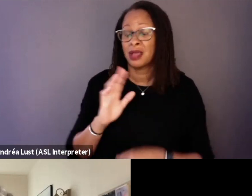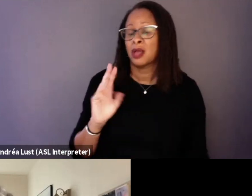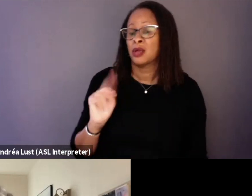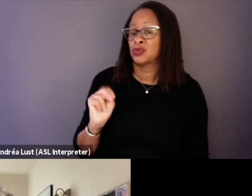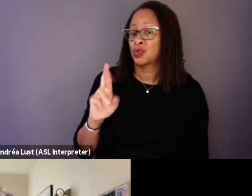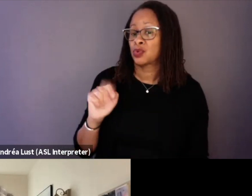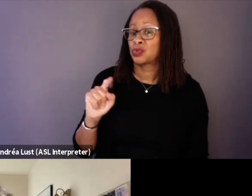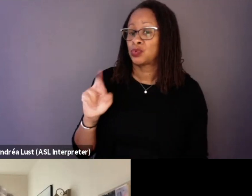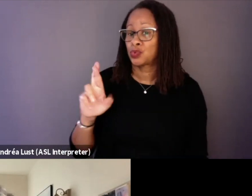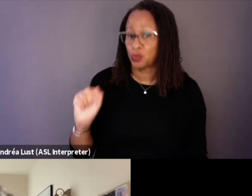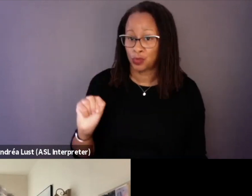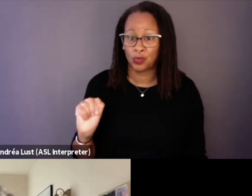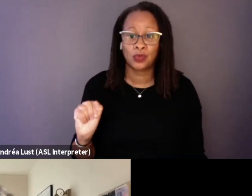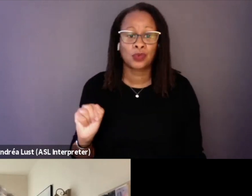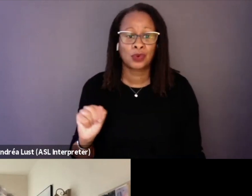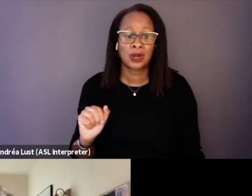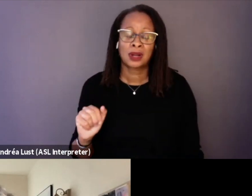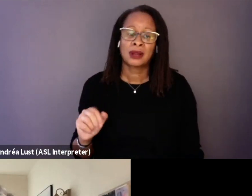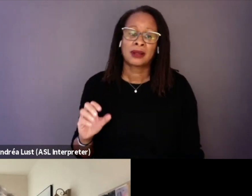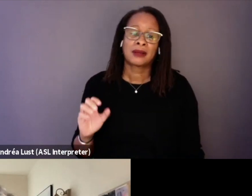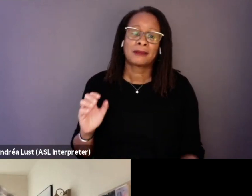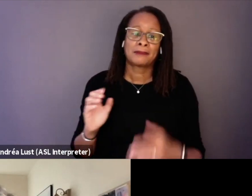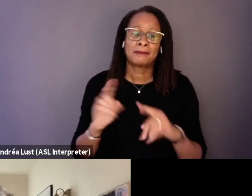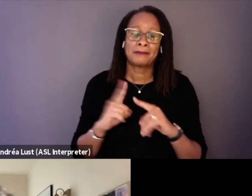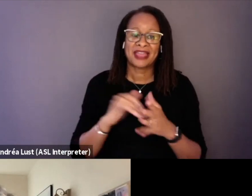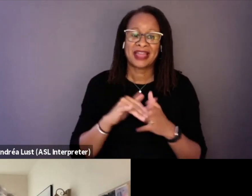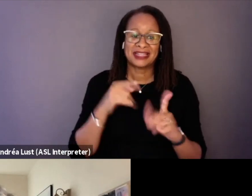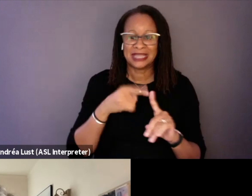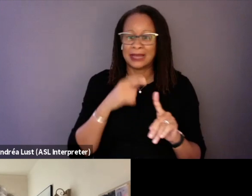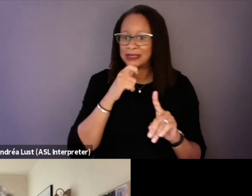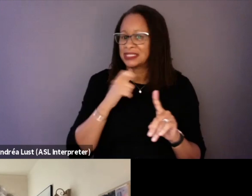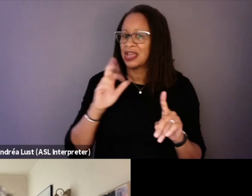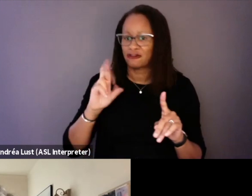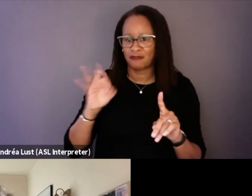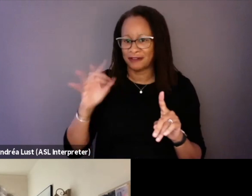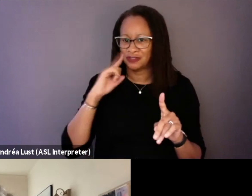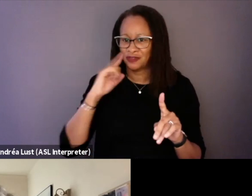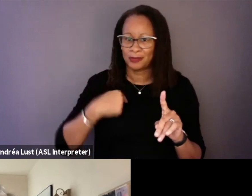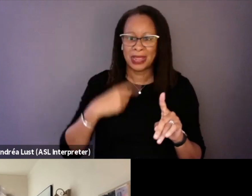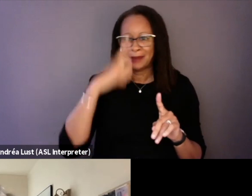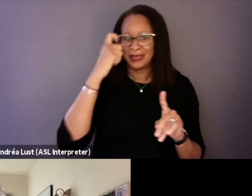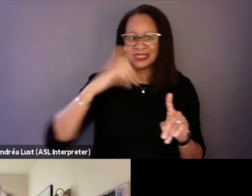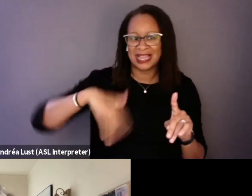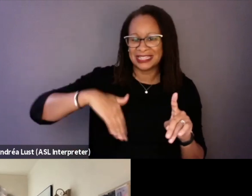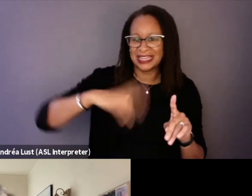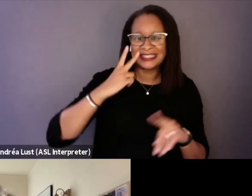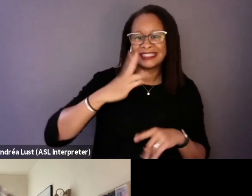But at that time, he wasn't a point of reference in a way, because I hadn't seen his films.